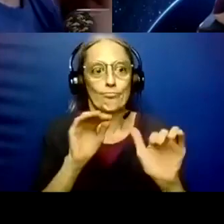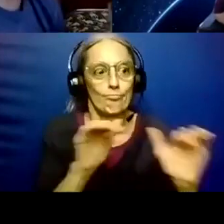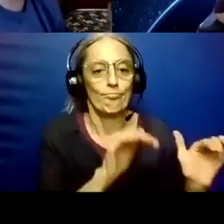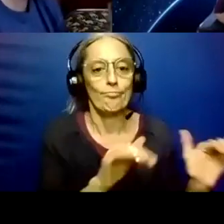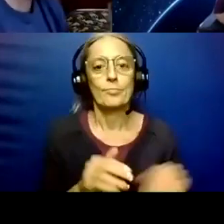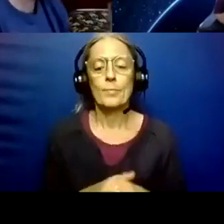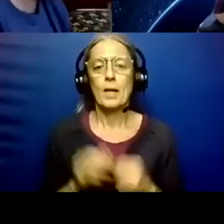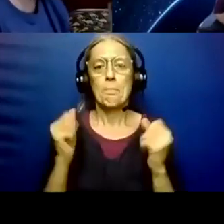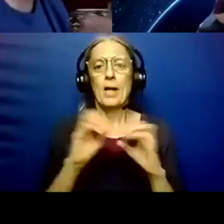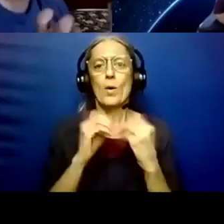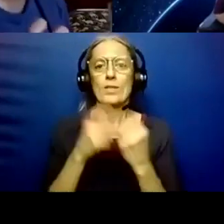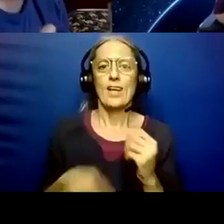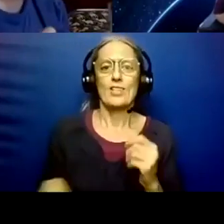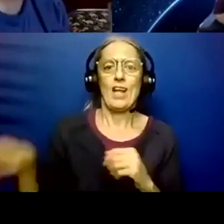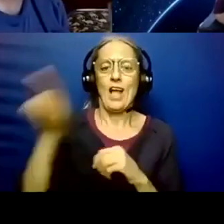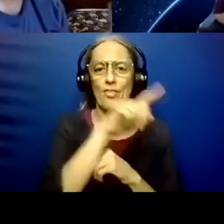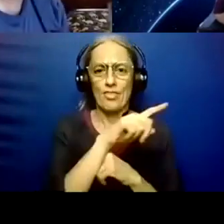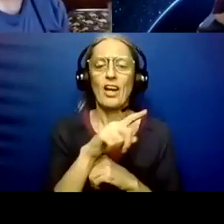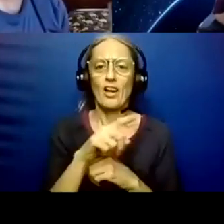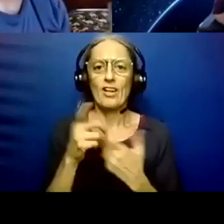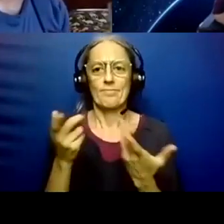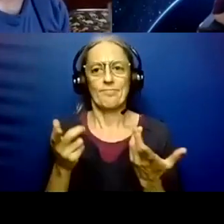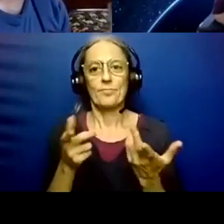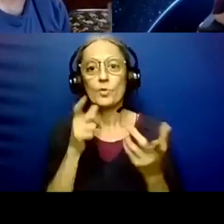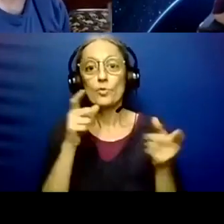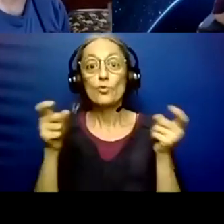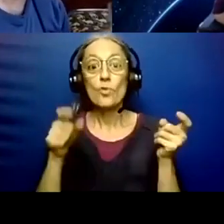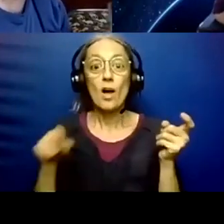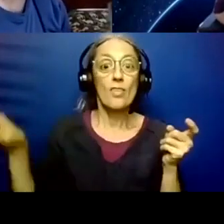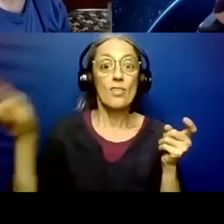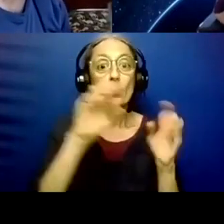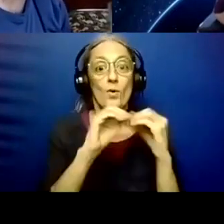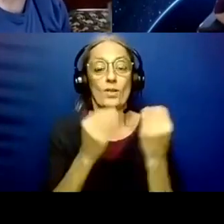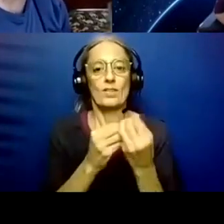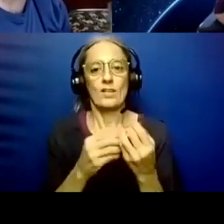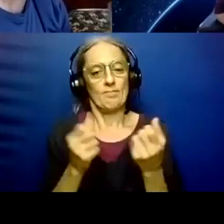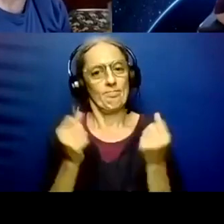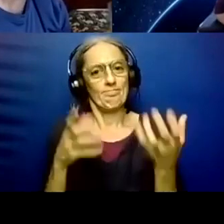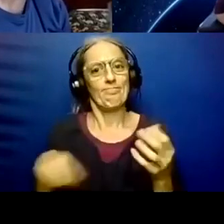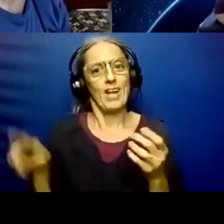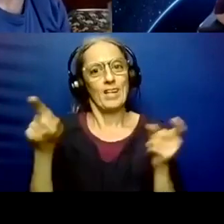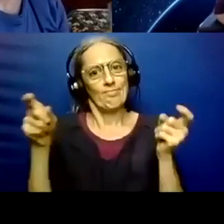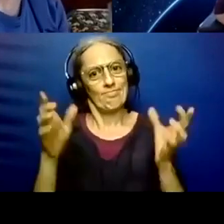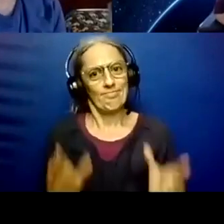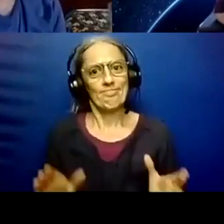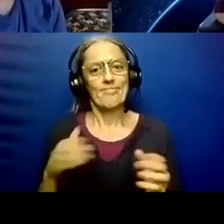by people who have IDD, Intellectual and Developmental Disabilities.